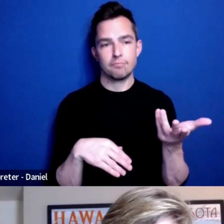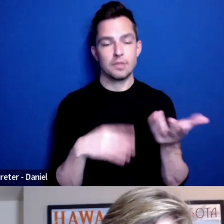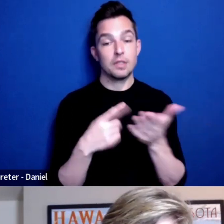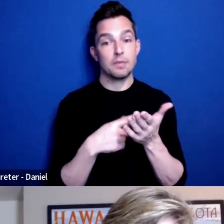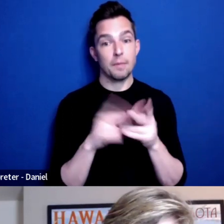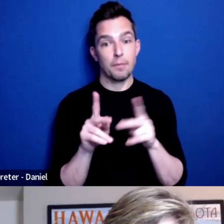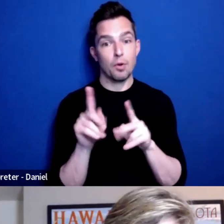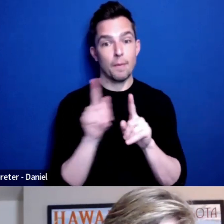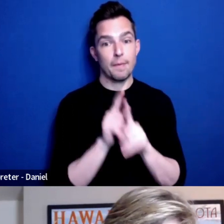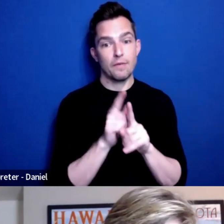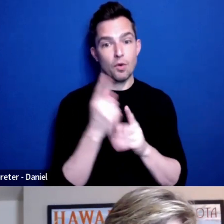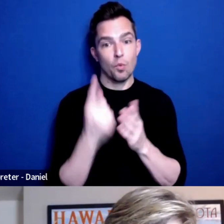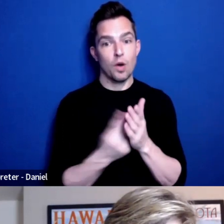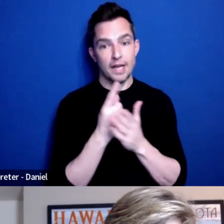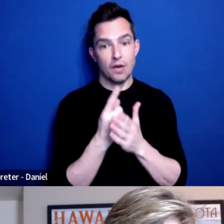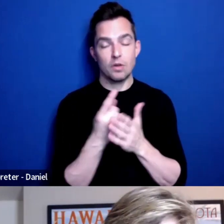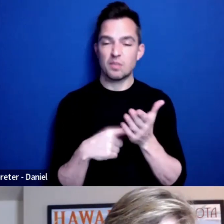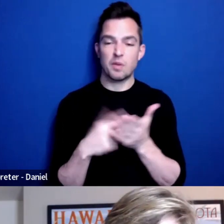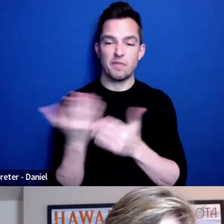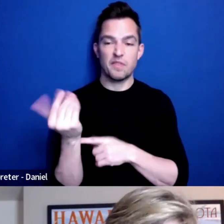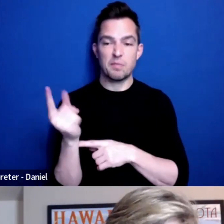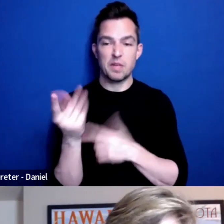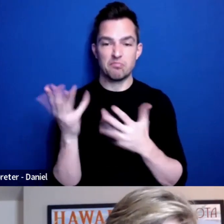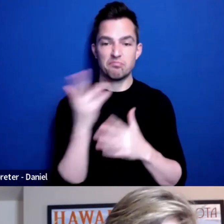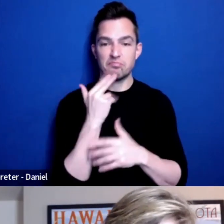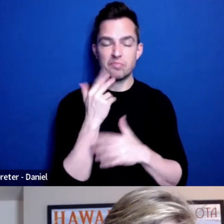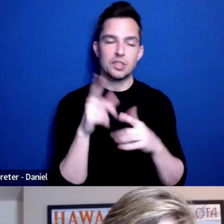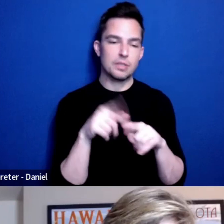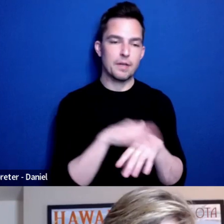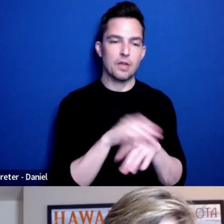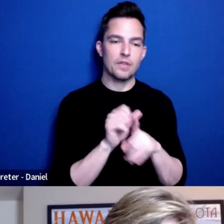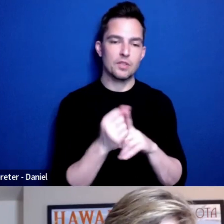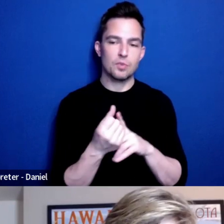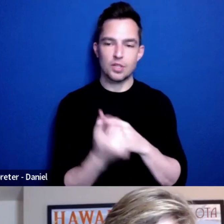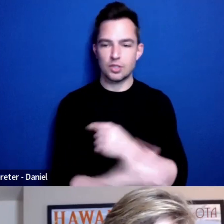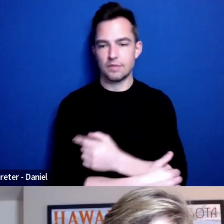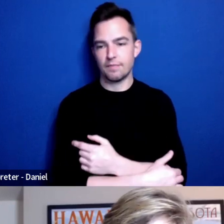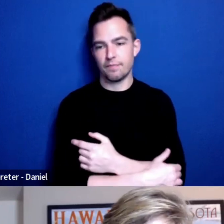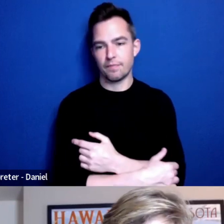for an hour at a time. Sometimes it was 15 minutes. It depended on the situation. Because some of it was more formal, like in